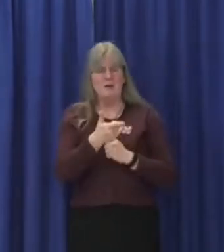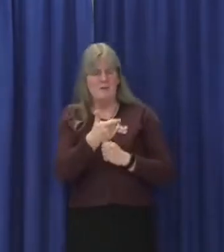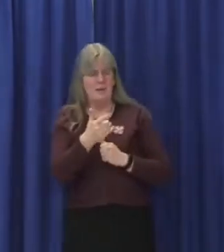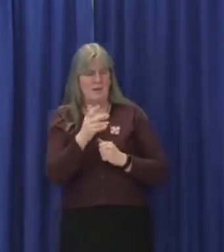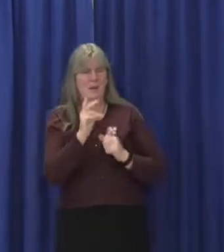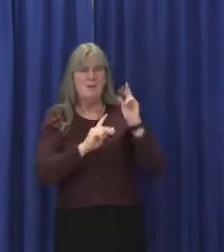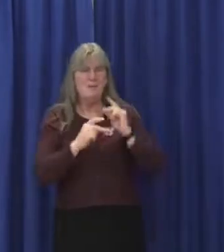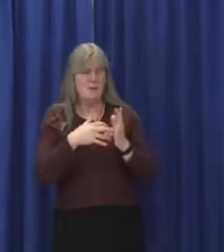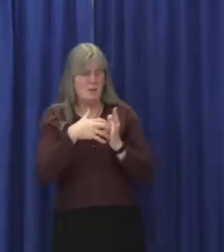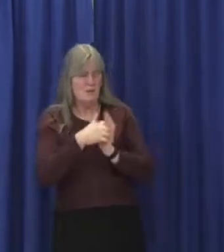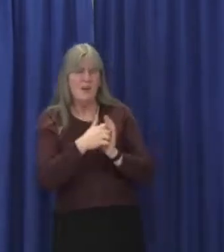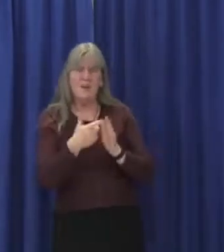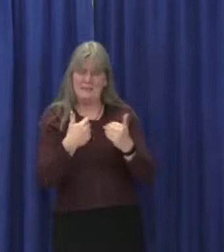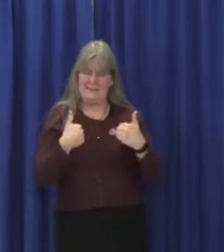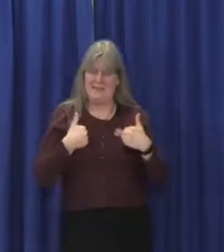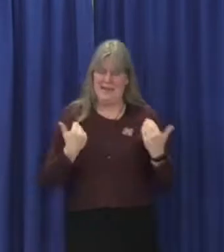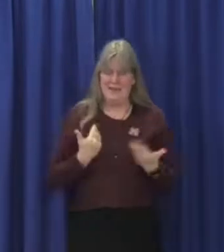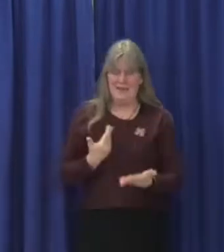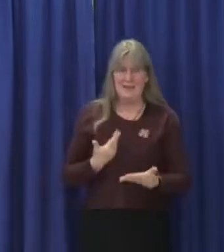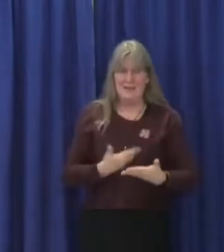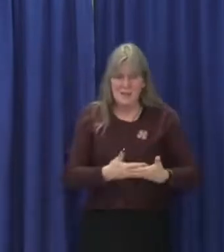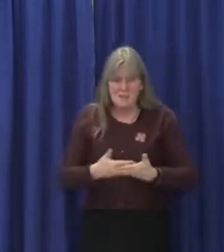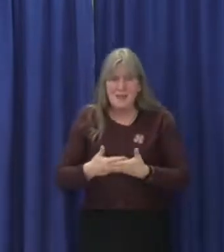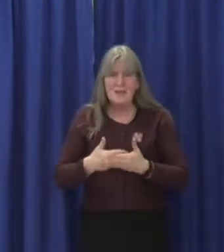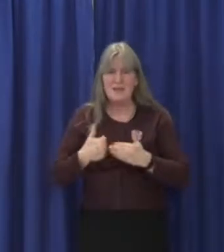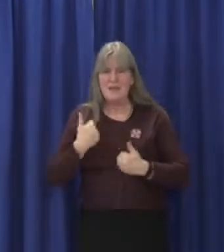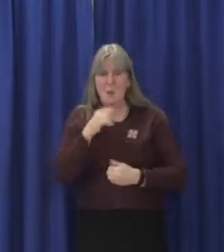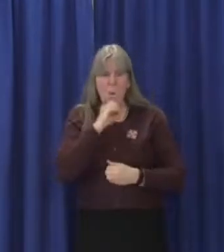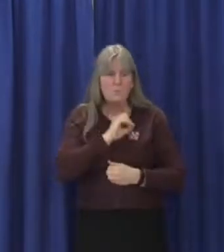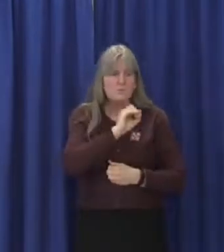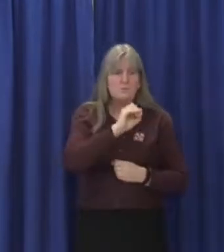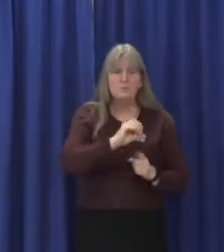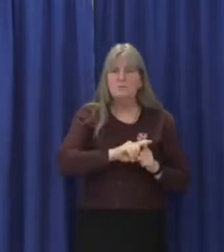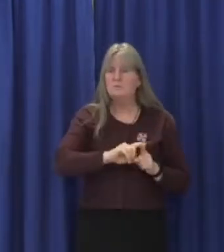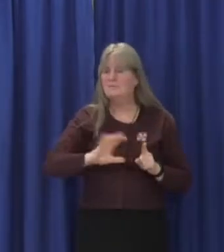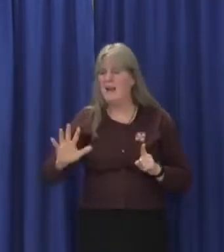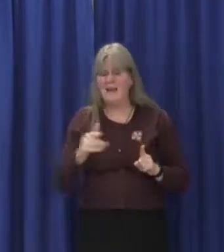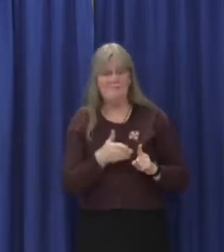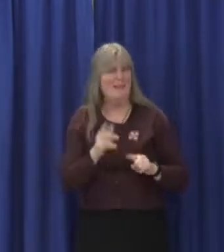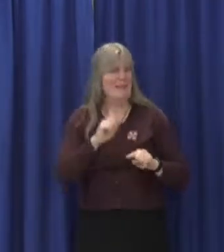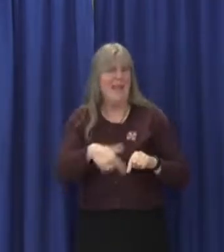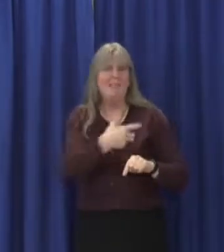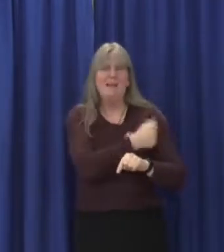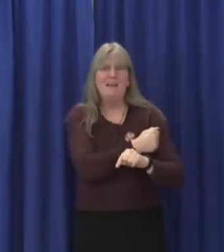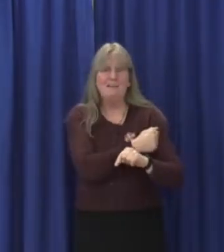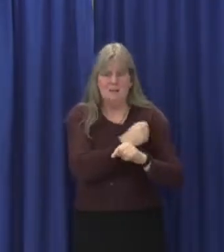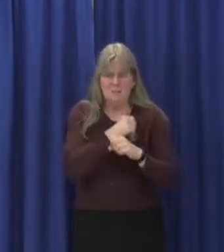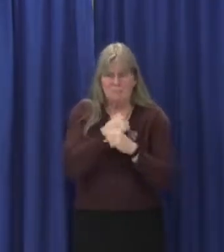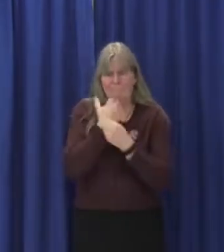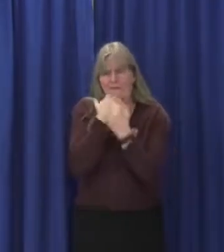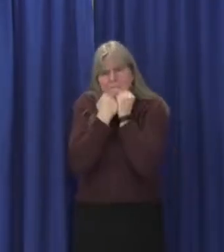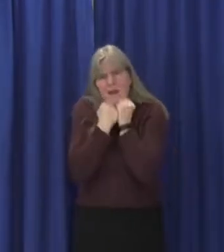youngest Yukoners who cannot receive a vaccine. We are happy to see Health Canada has authorized a new